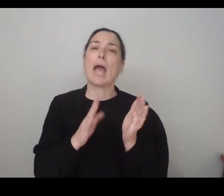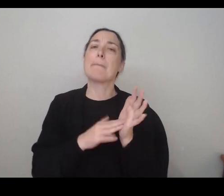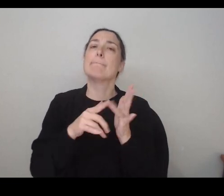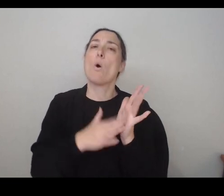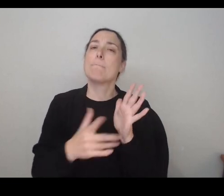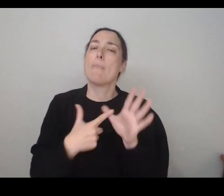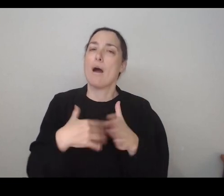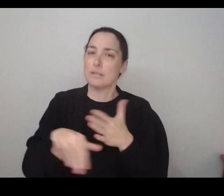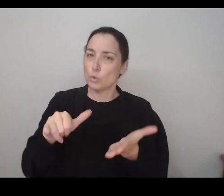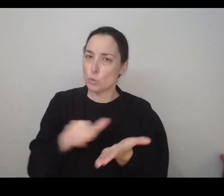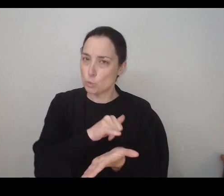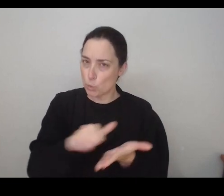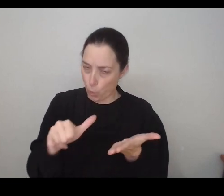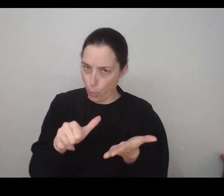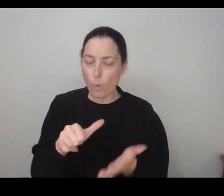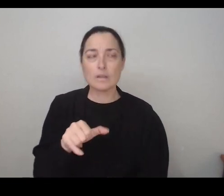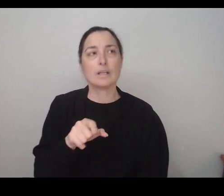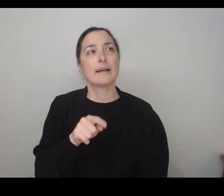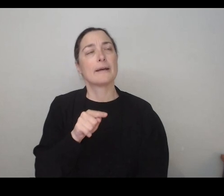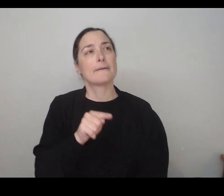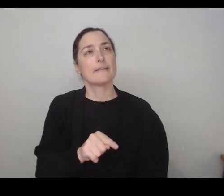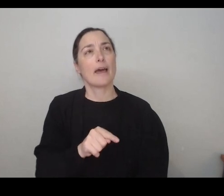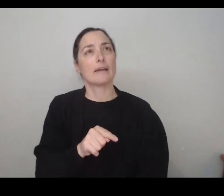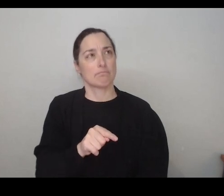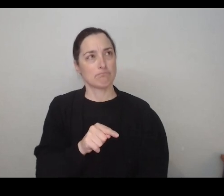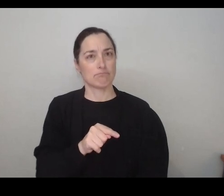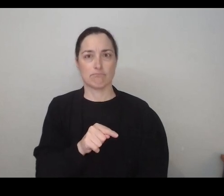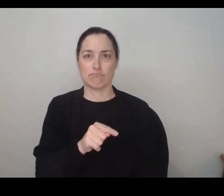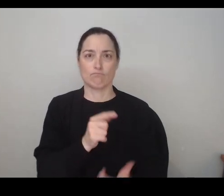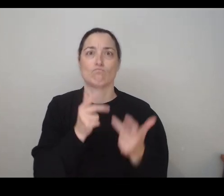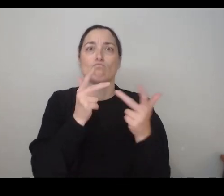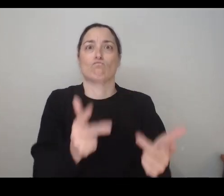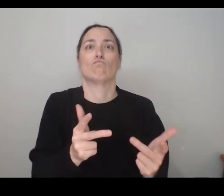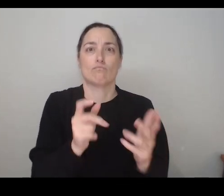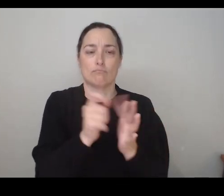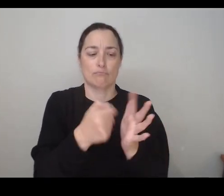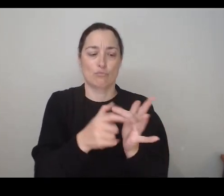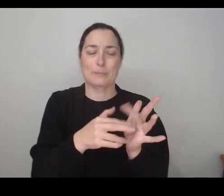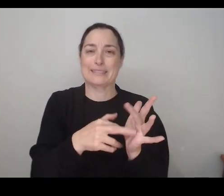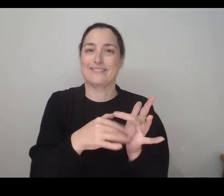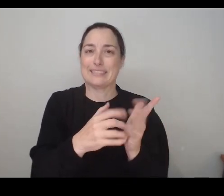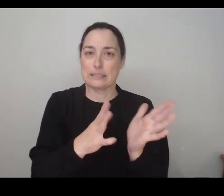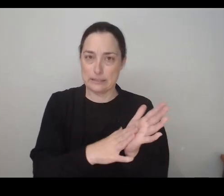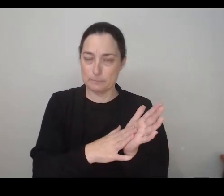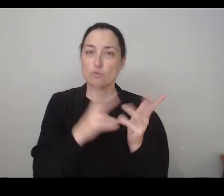it was the kind of forward of primitivism, introducing what happened later with Matisse, Braque,